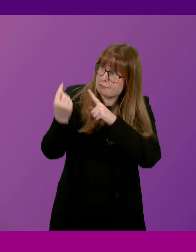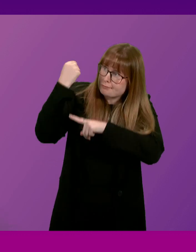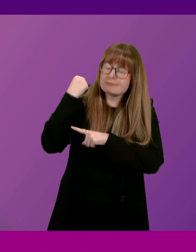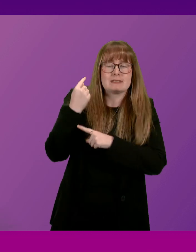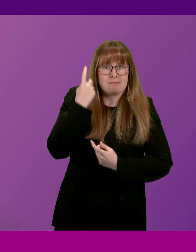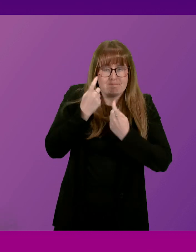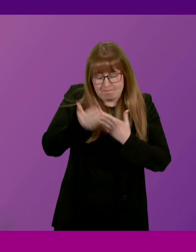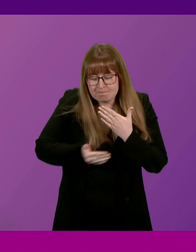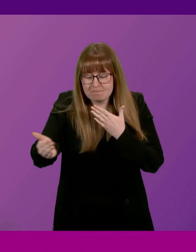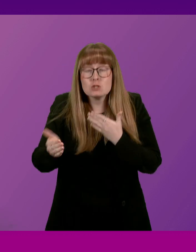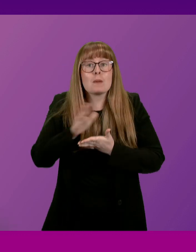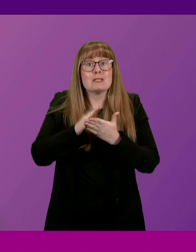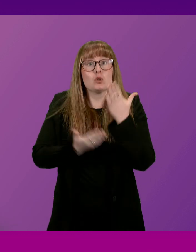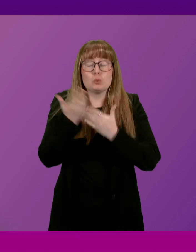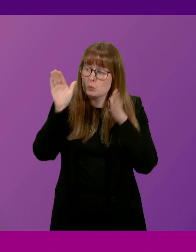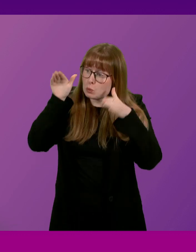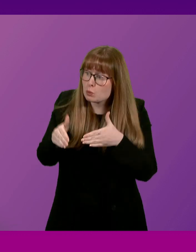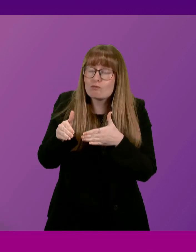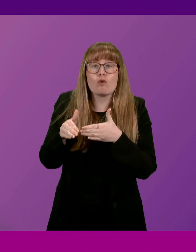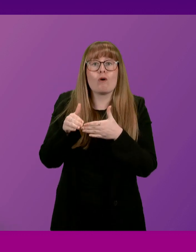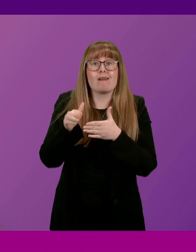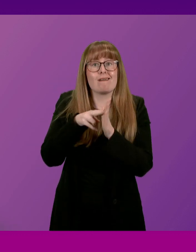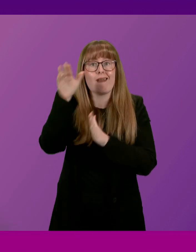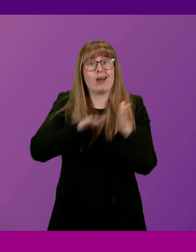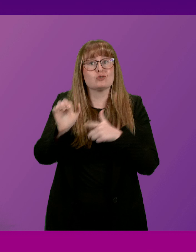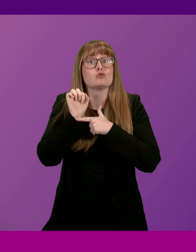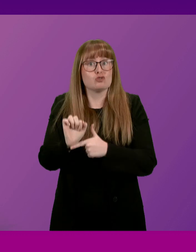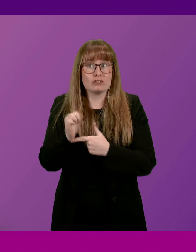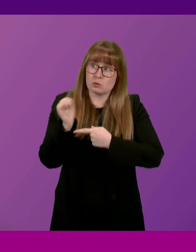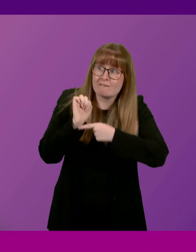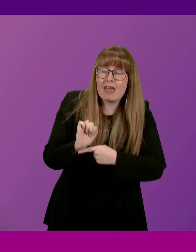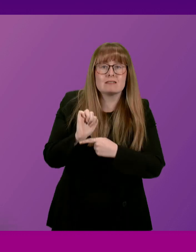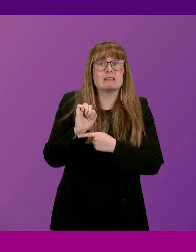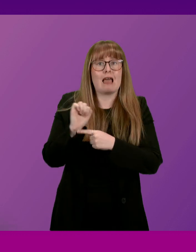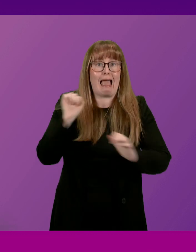That means having a renewed focus on national security—that is, defence, energy and economic